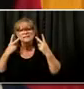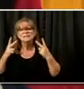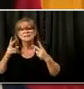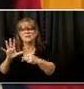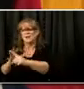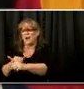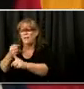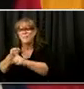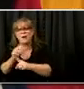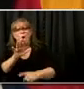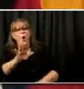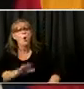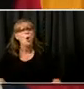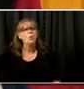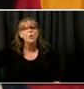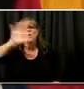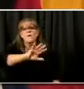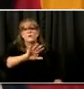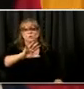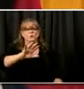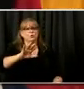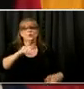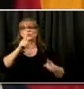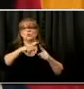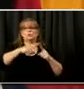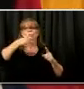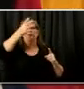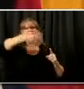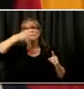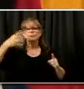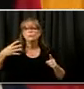particularly of our youngest learners and across the metro area even that means thousands